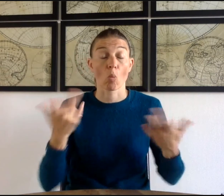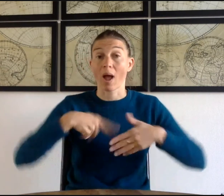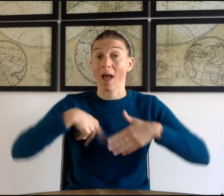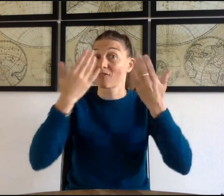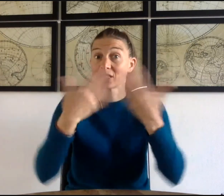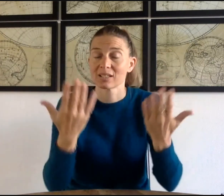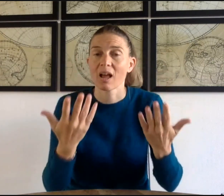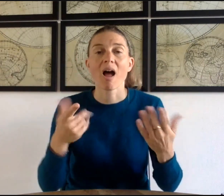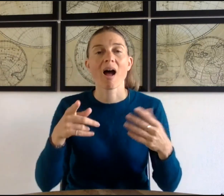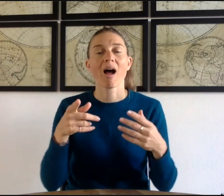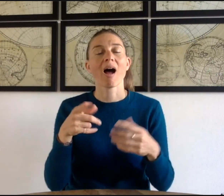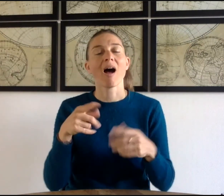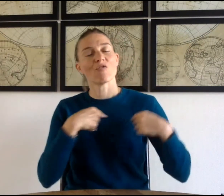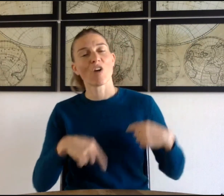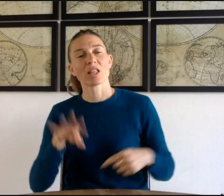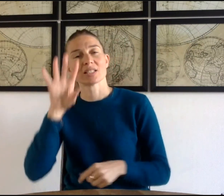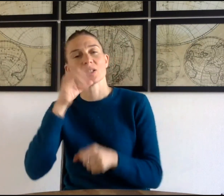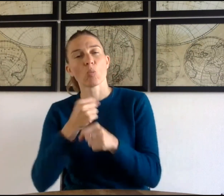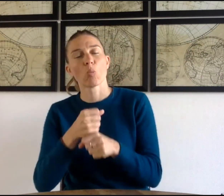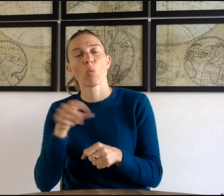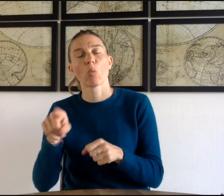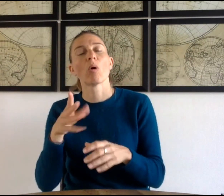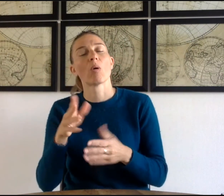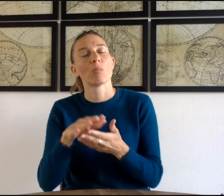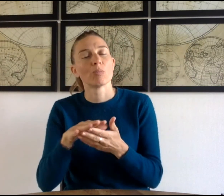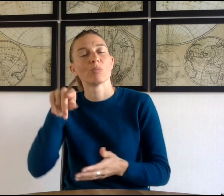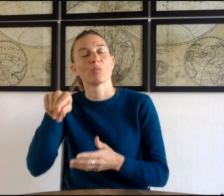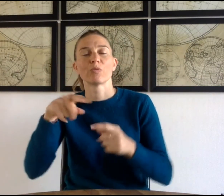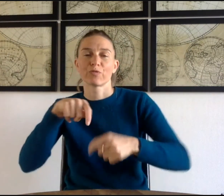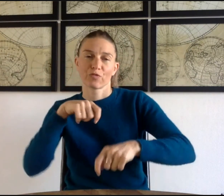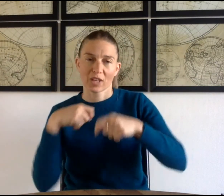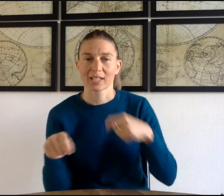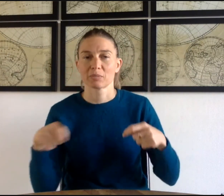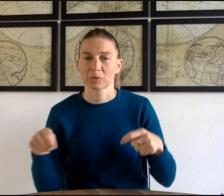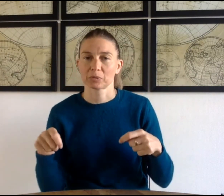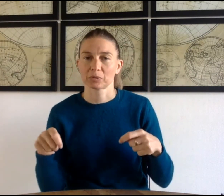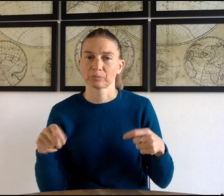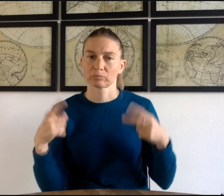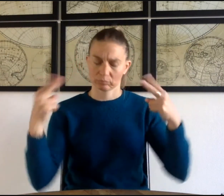As much as we see that we'd give and also, of course,